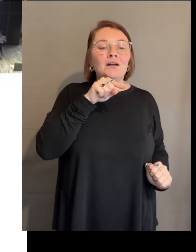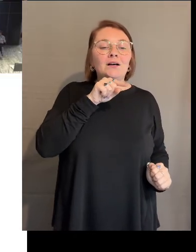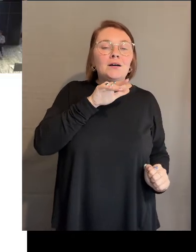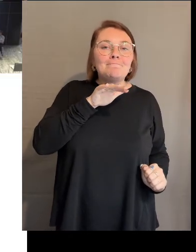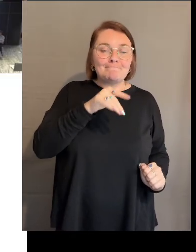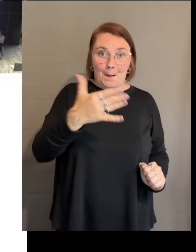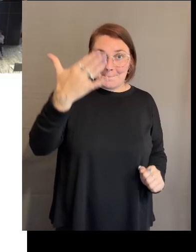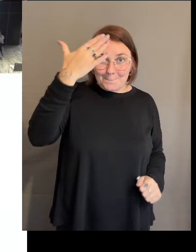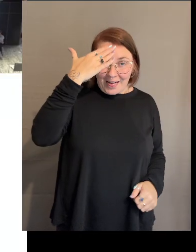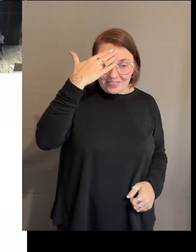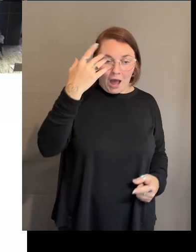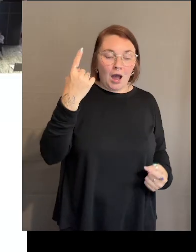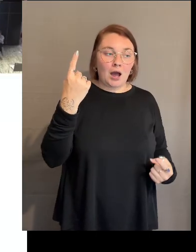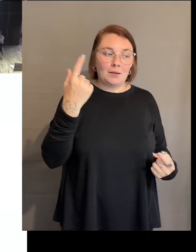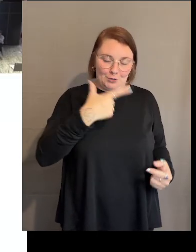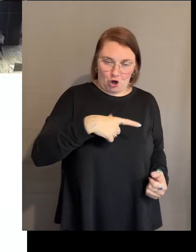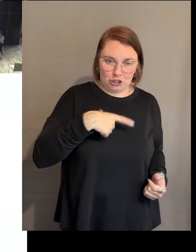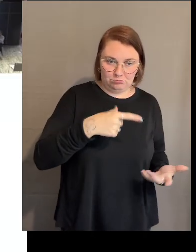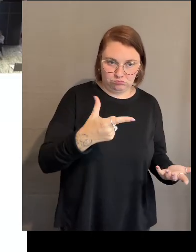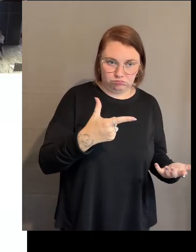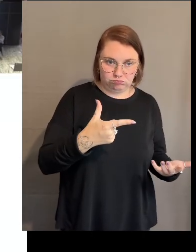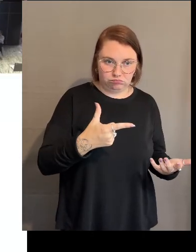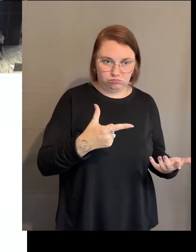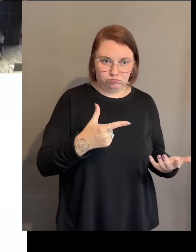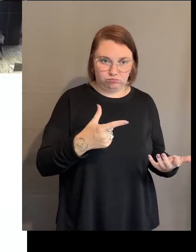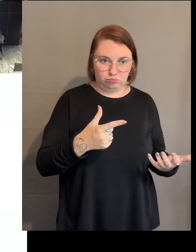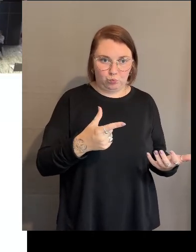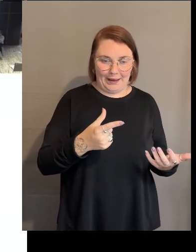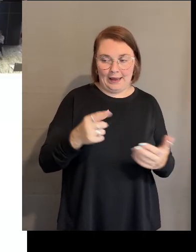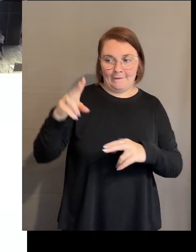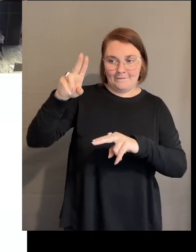Because we can't observe the father's first child, or first pregnancy.